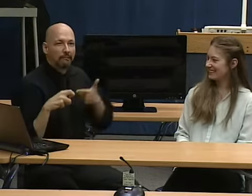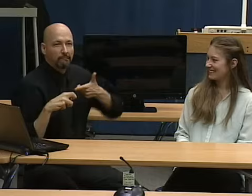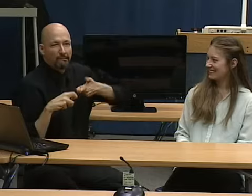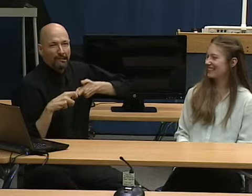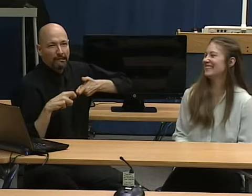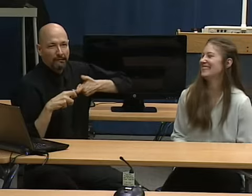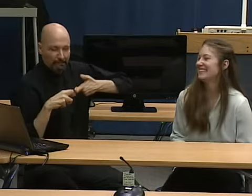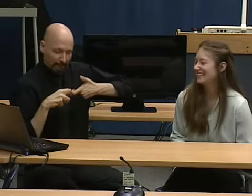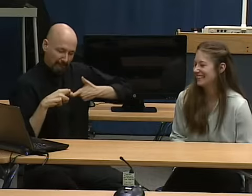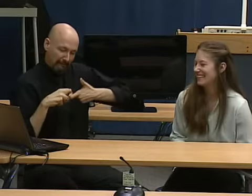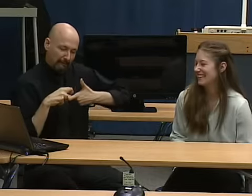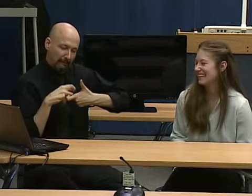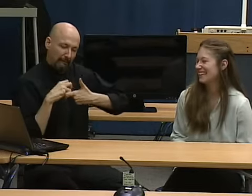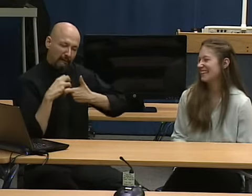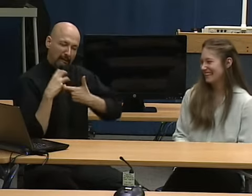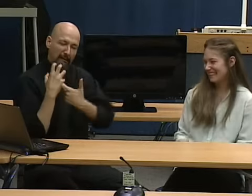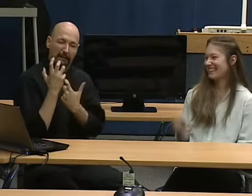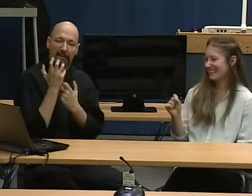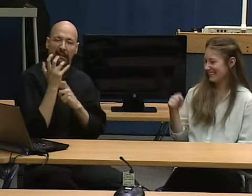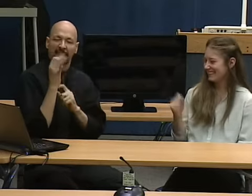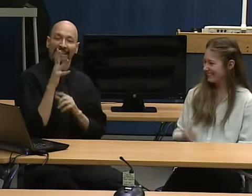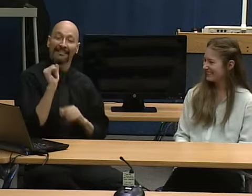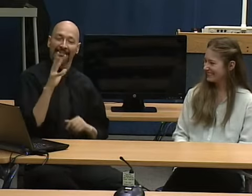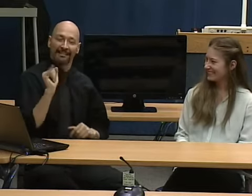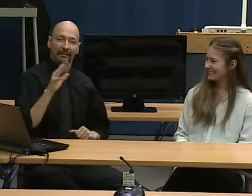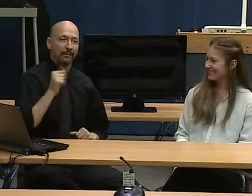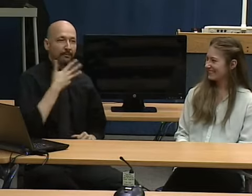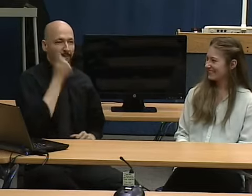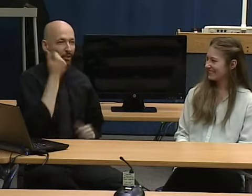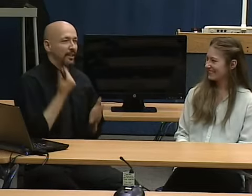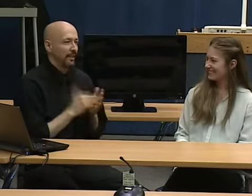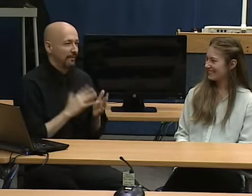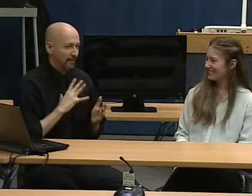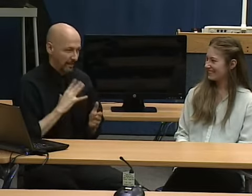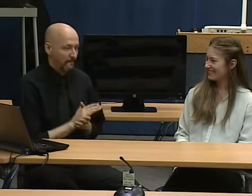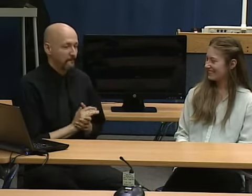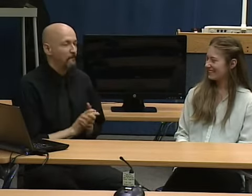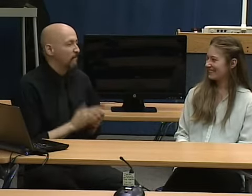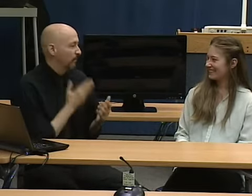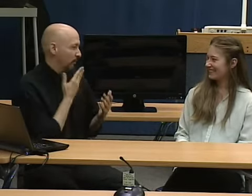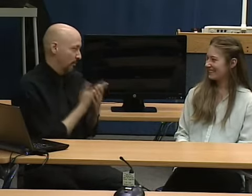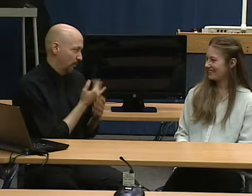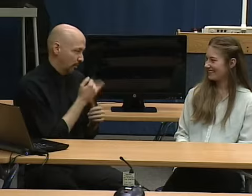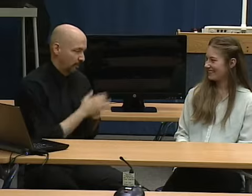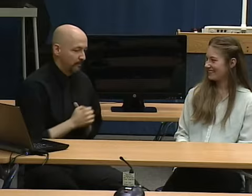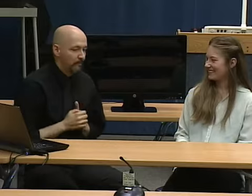Her fingers are rusty. She needed to oil them. Yes. "Ah, that's better." Good job.